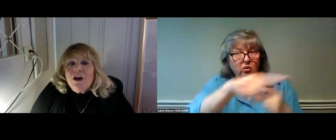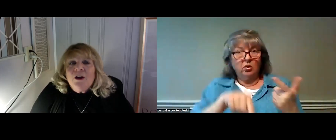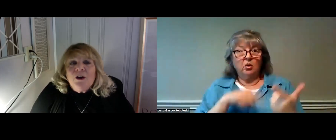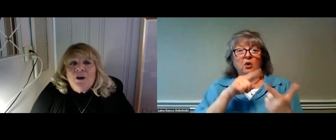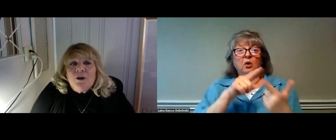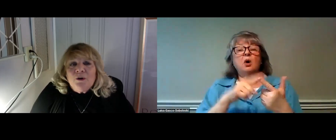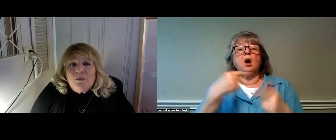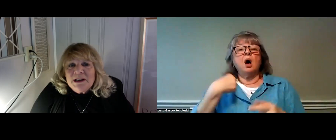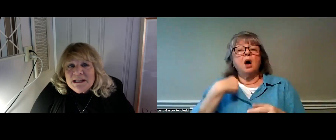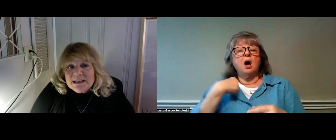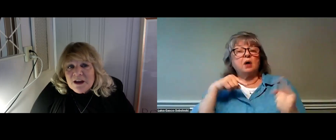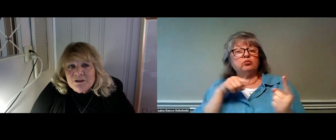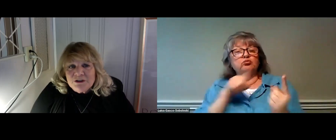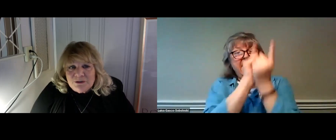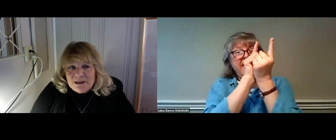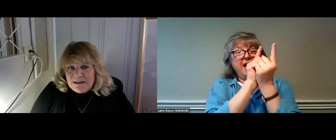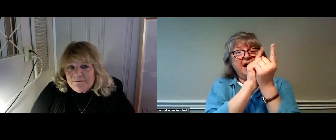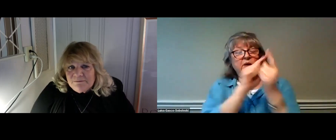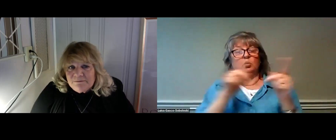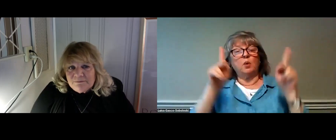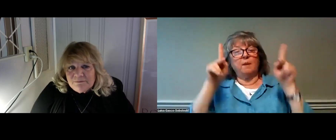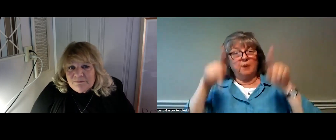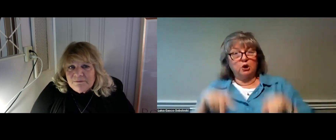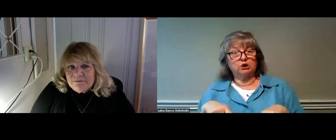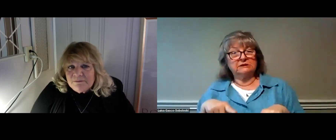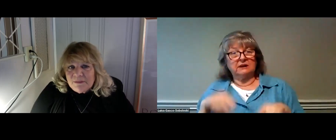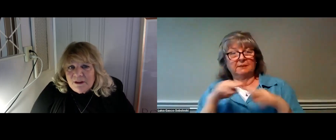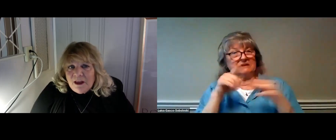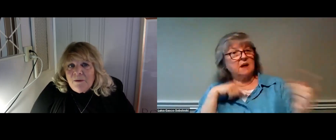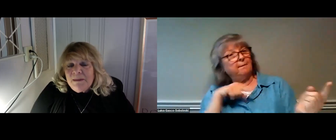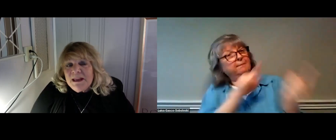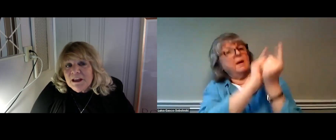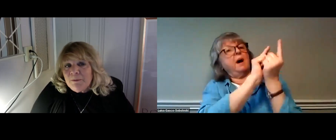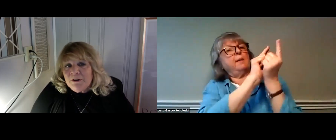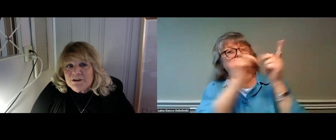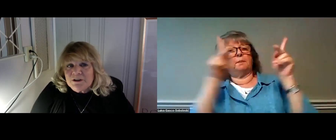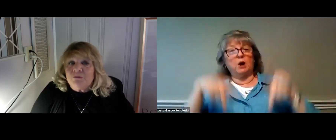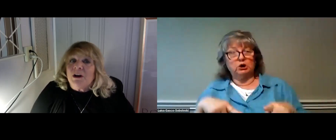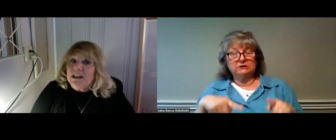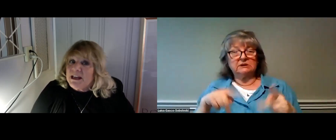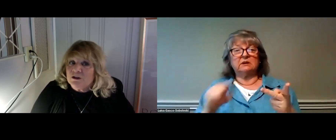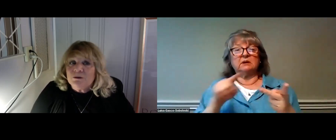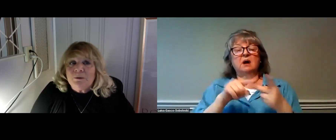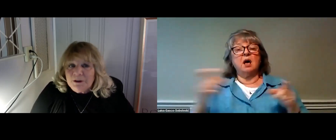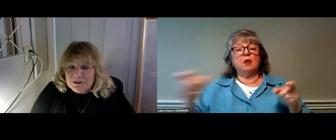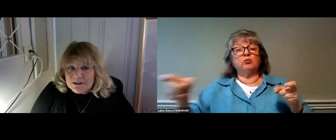running down the street, leading a person, running into a person.